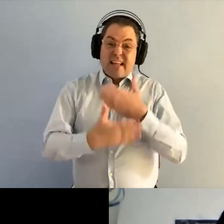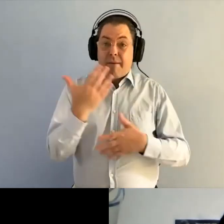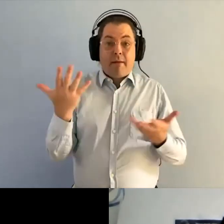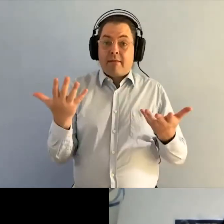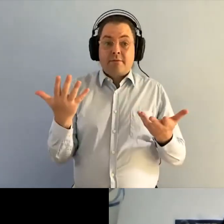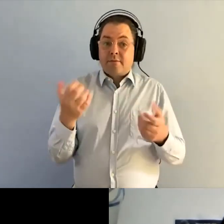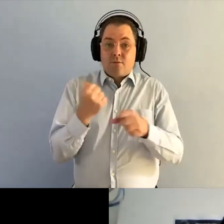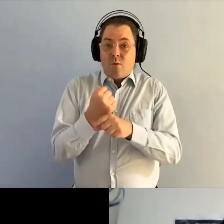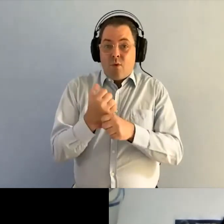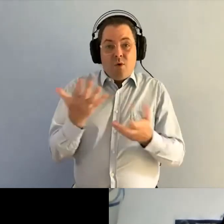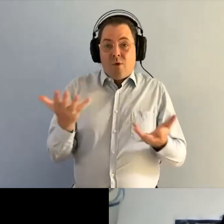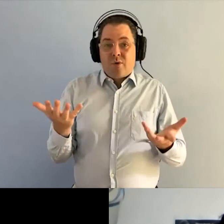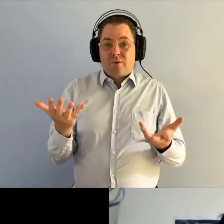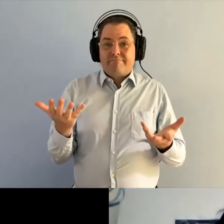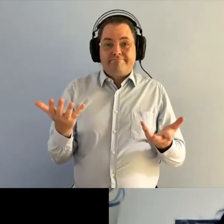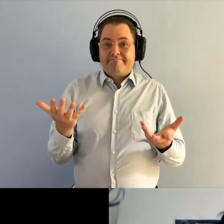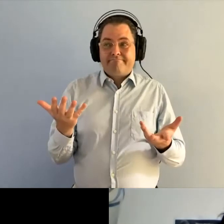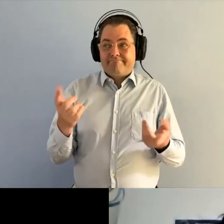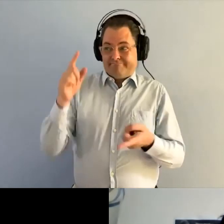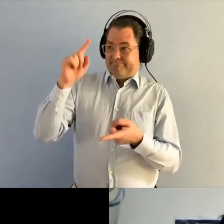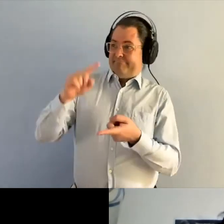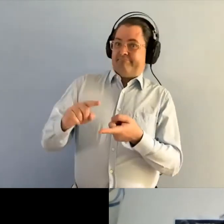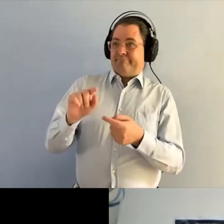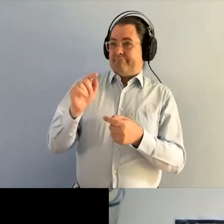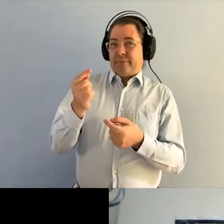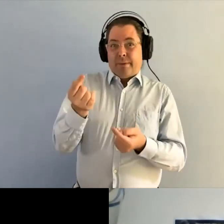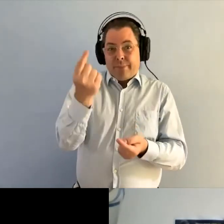with integrity. We, the disabled, have